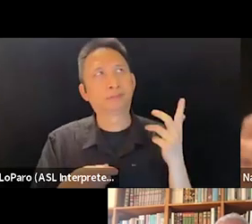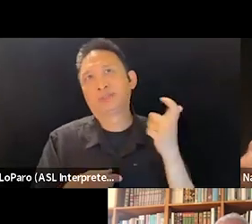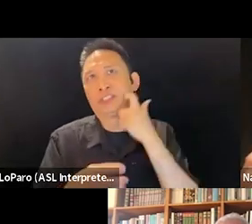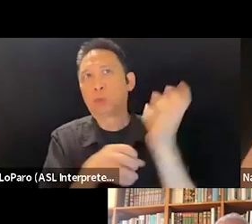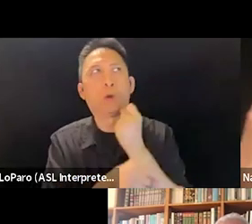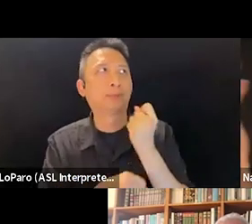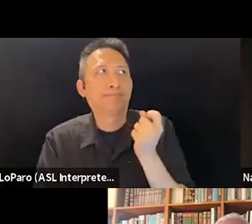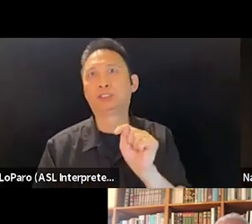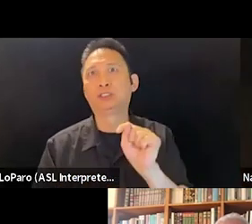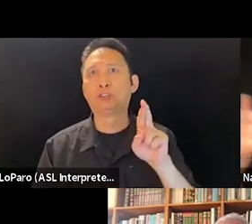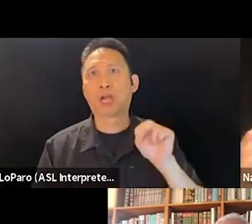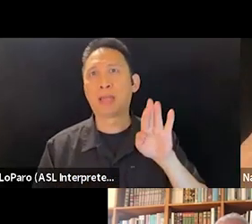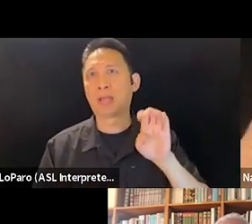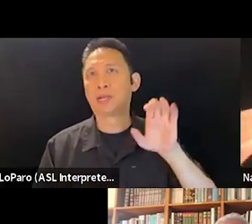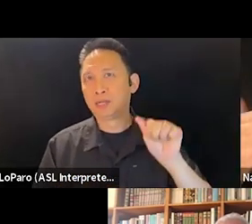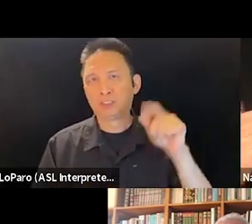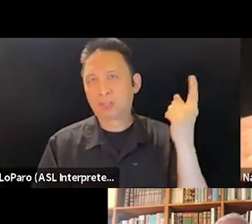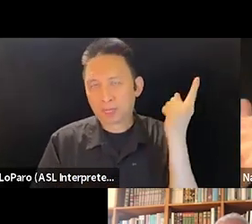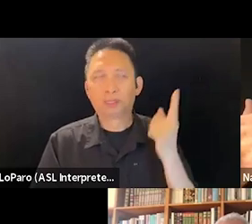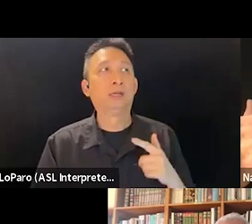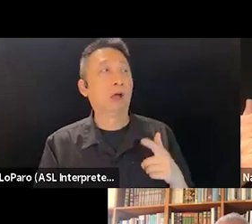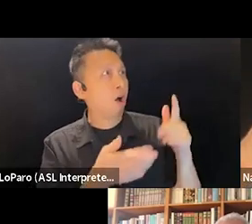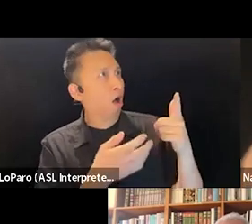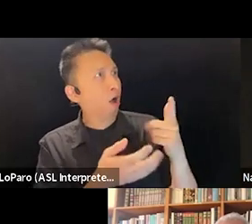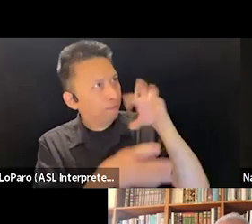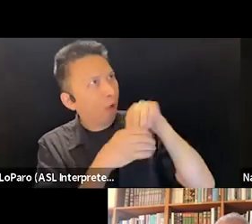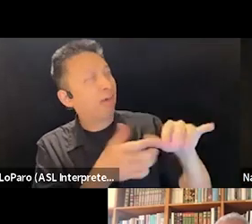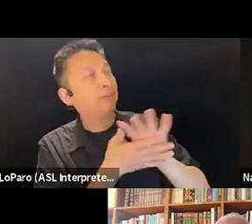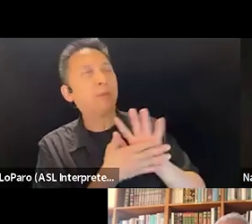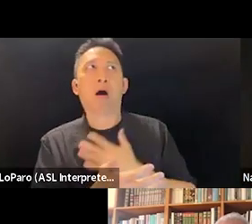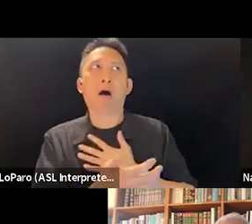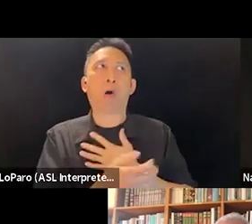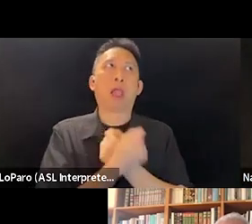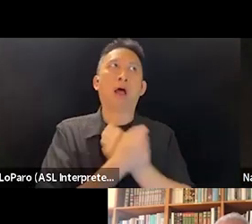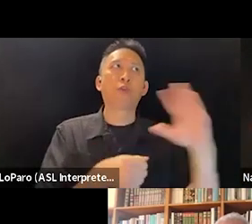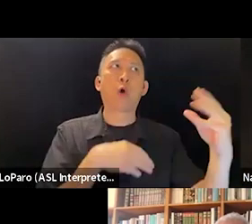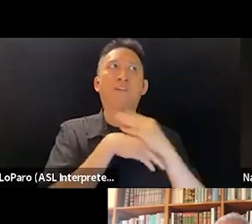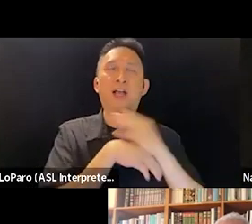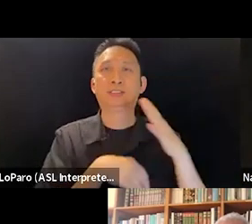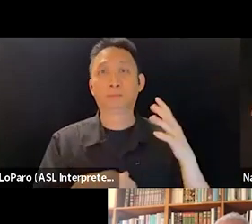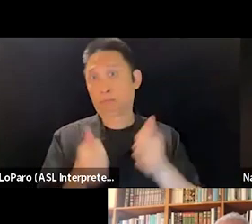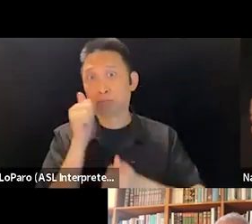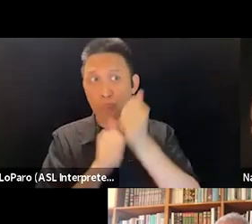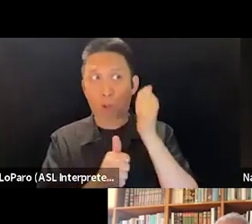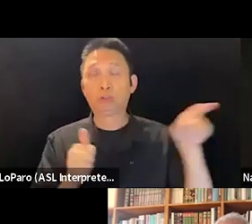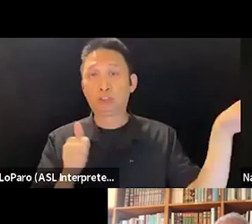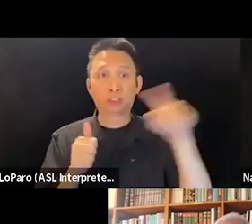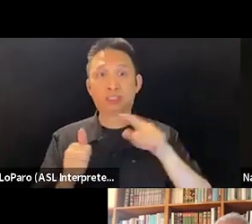I noticed that you programmed this film and it did really well and I'd love to get some advice from you, and most people, if they're not insert bad word,